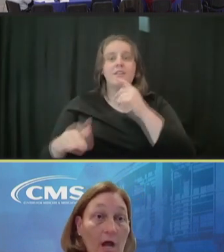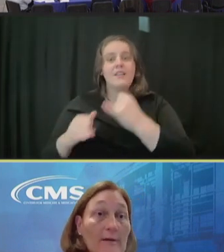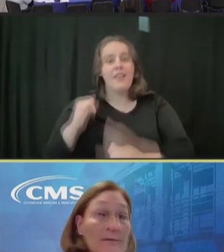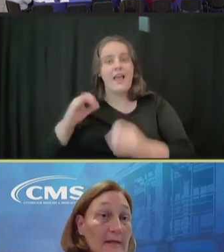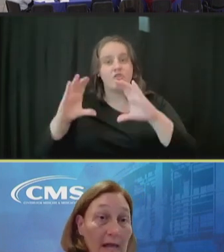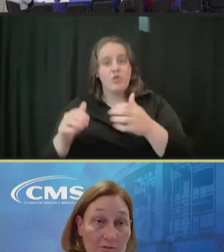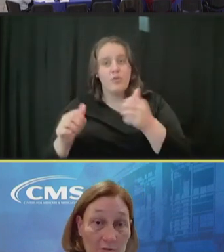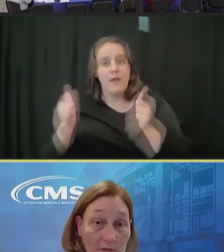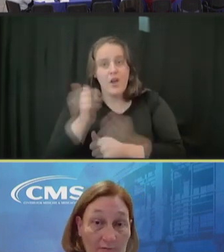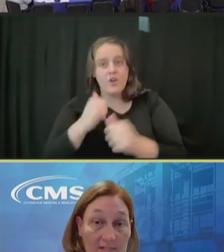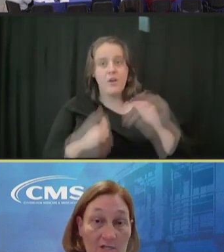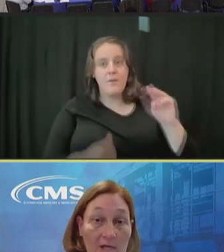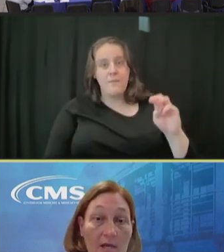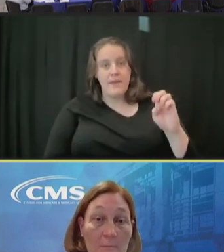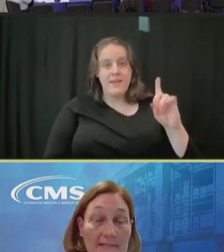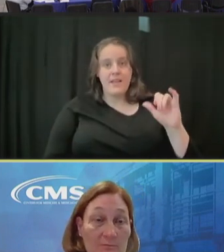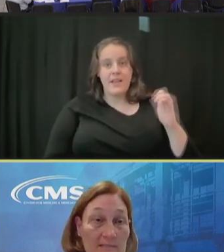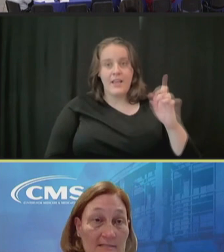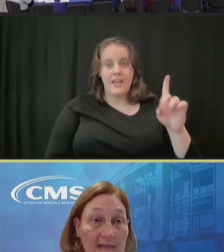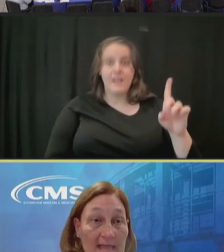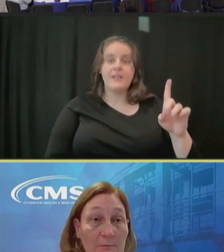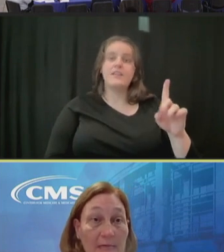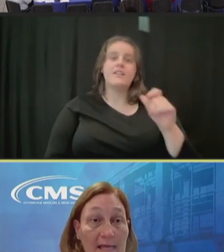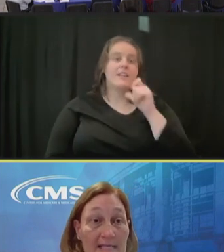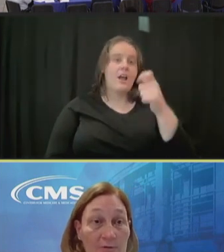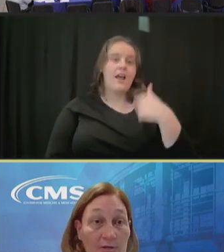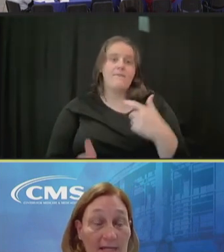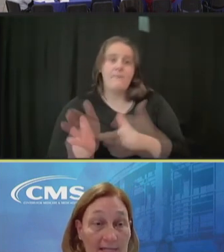there had always been optional coverage, but this was the last place where there